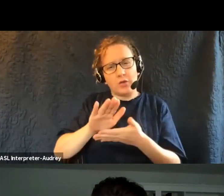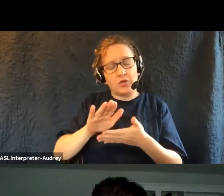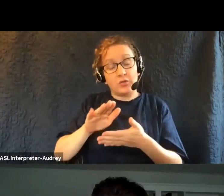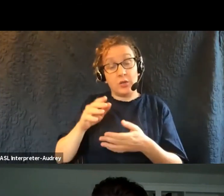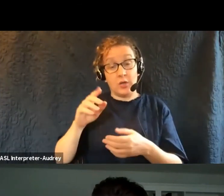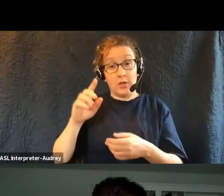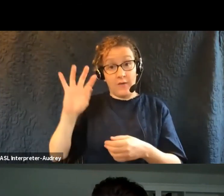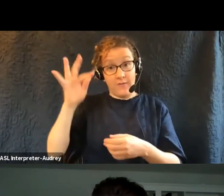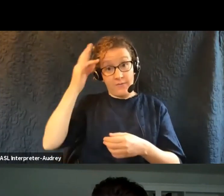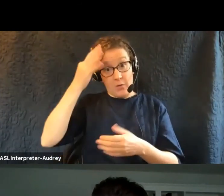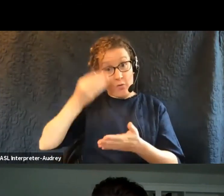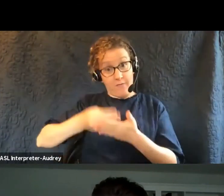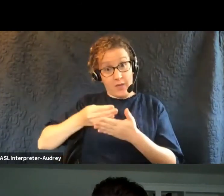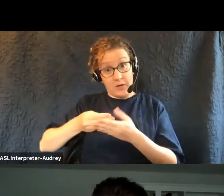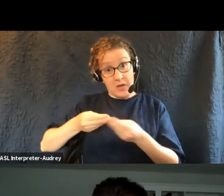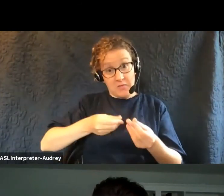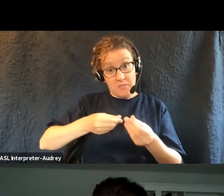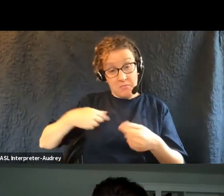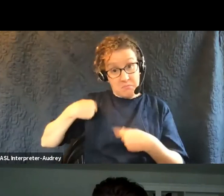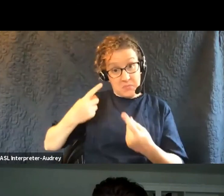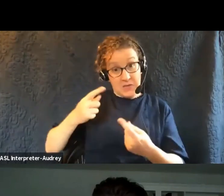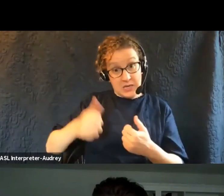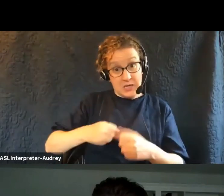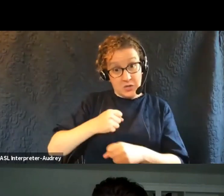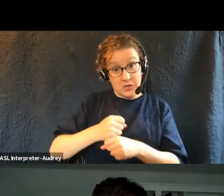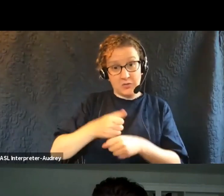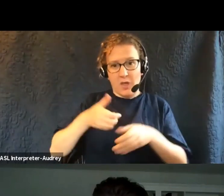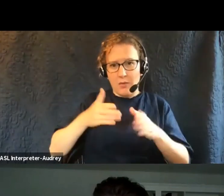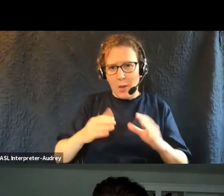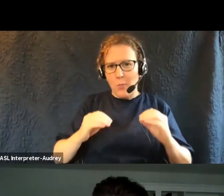You can actually learn more about these programs through Think College.